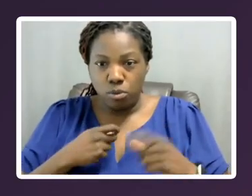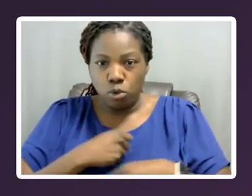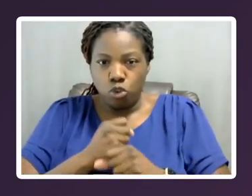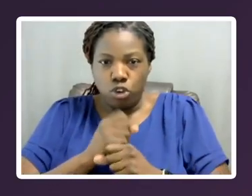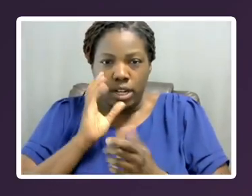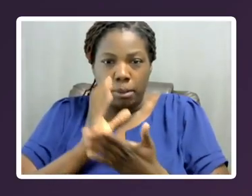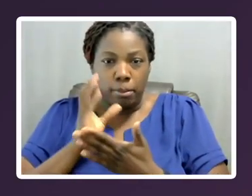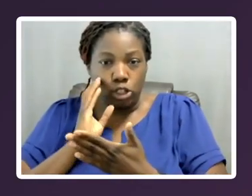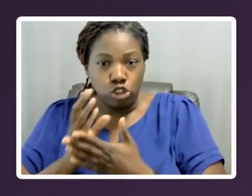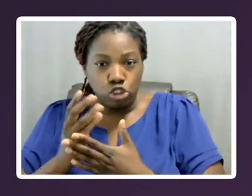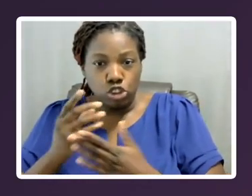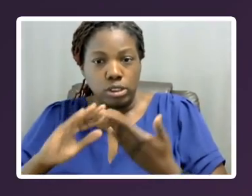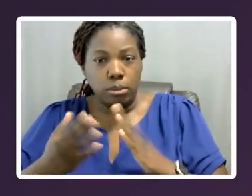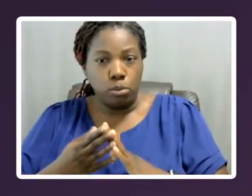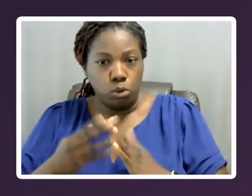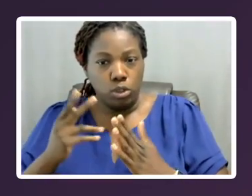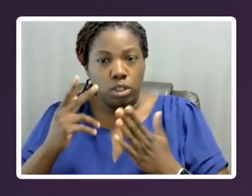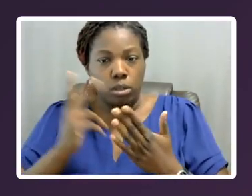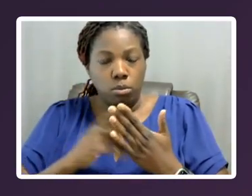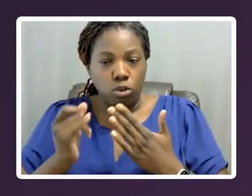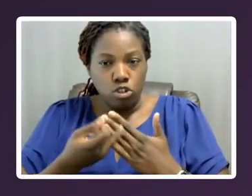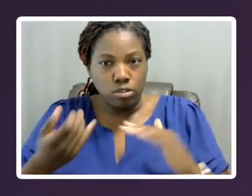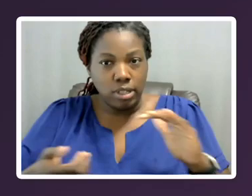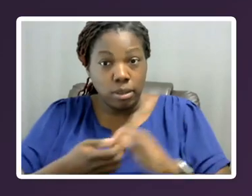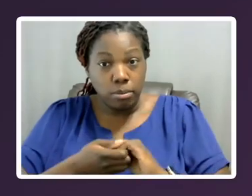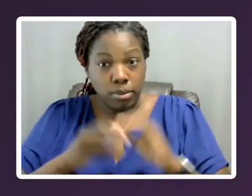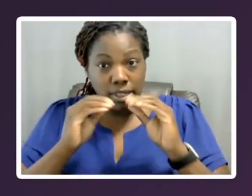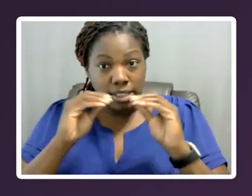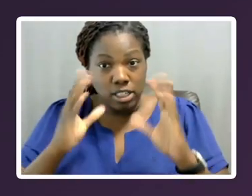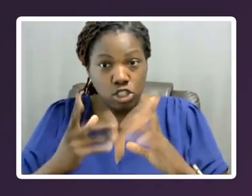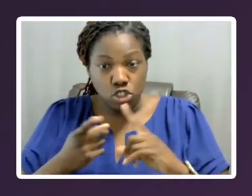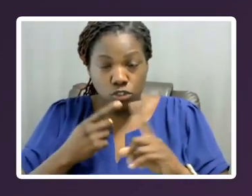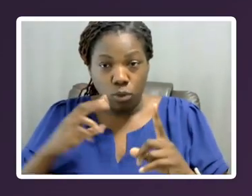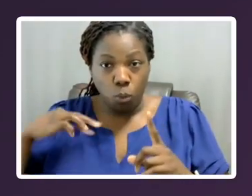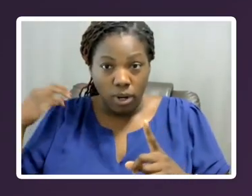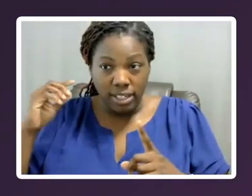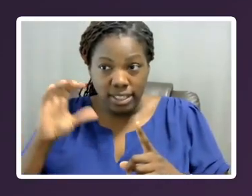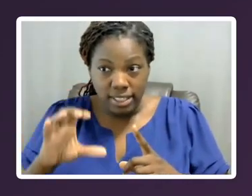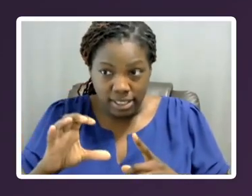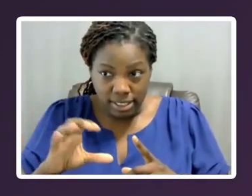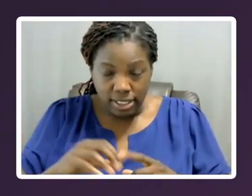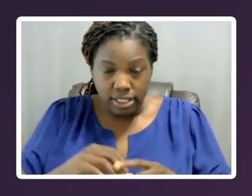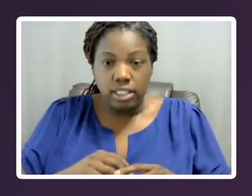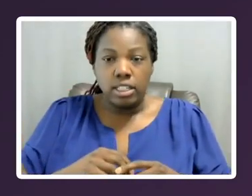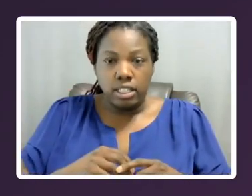an ongoing collaboration between teachers from Washington, D.C., rural Kansas, and Kentucky,